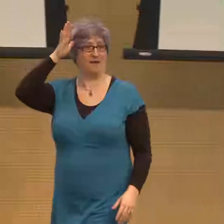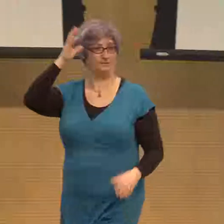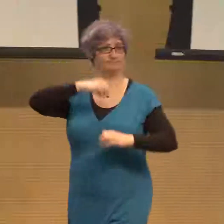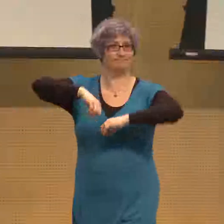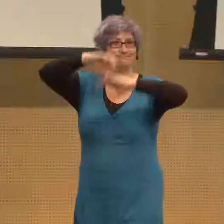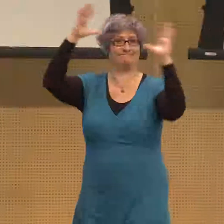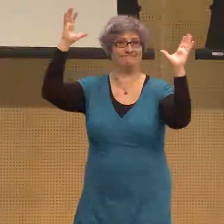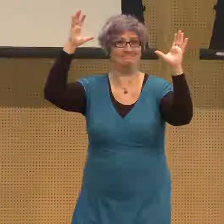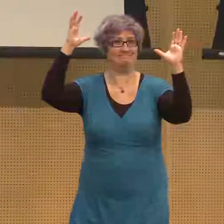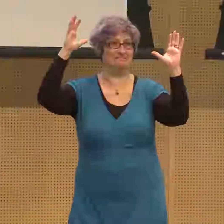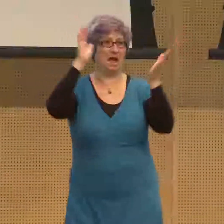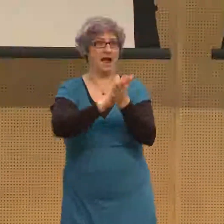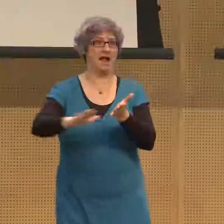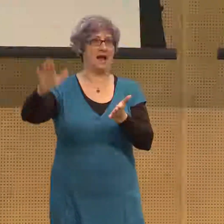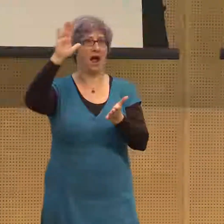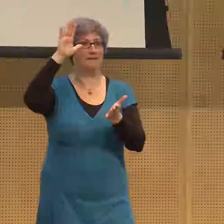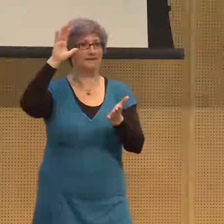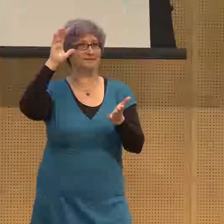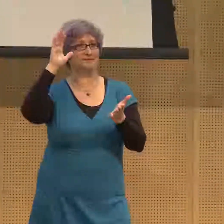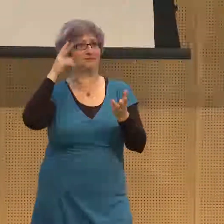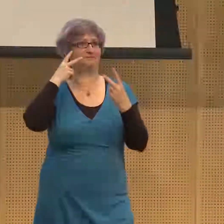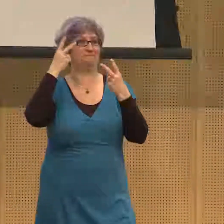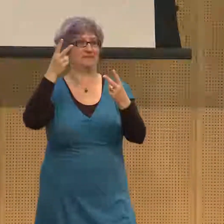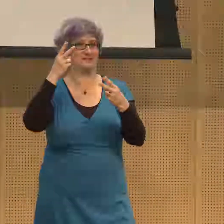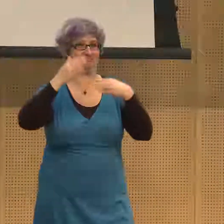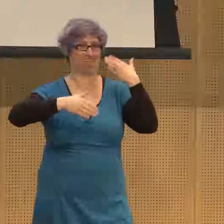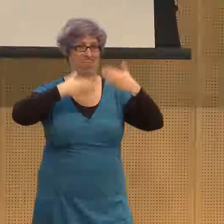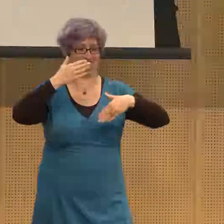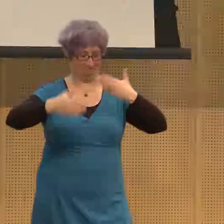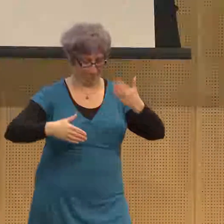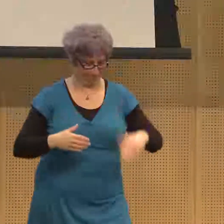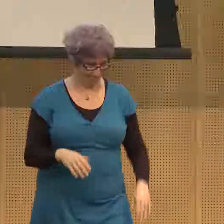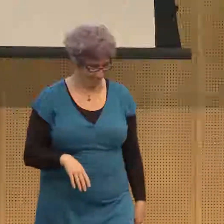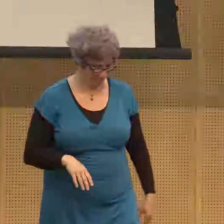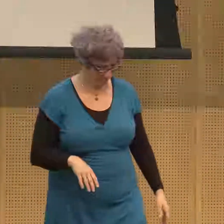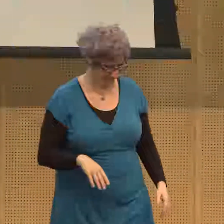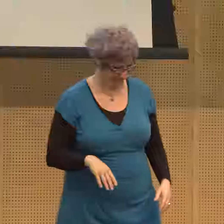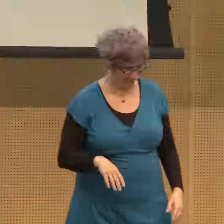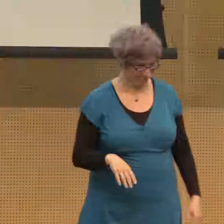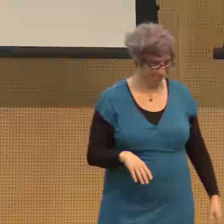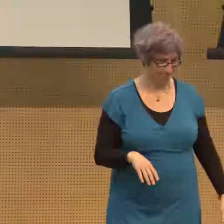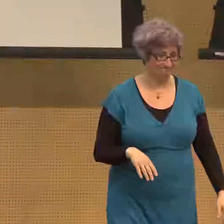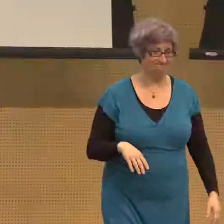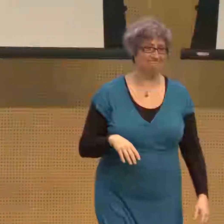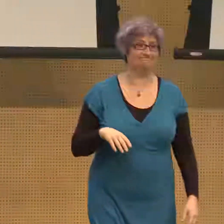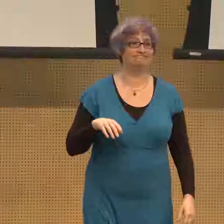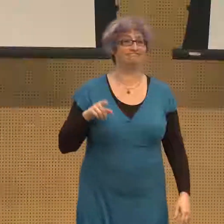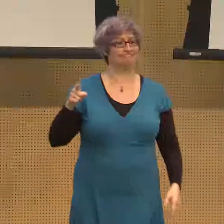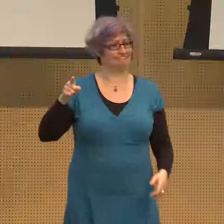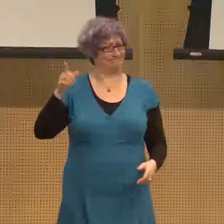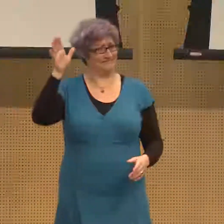Ha ha ha. All right. My father's vision of the college search process